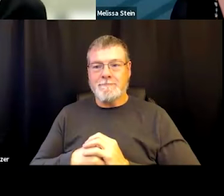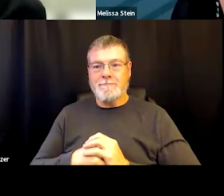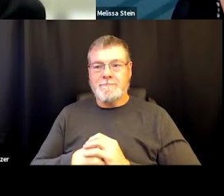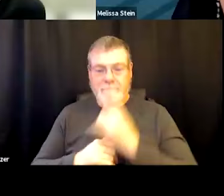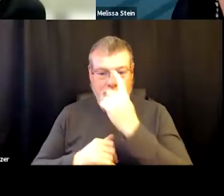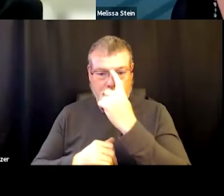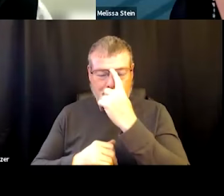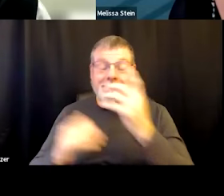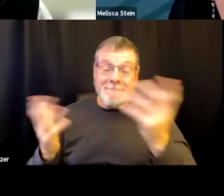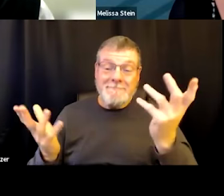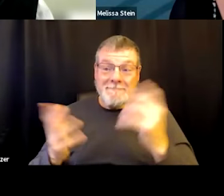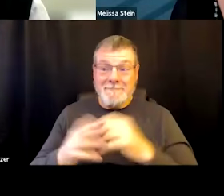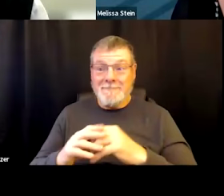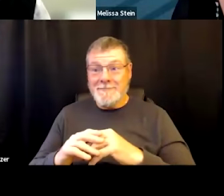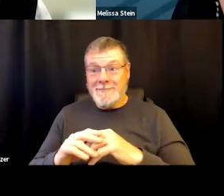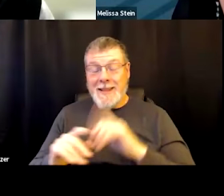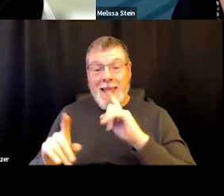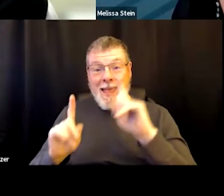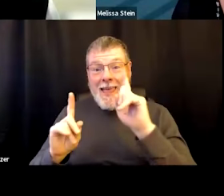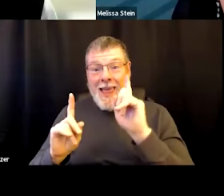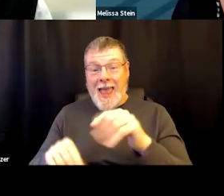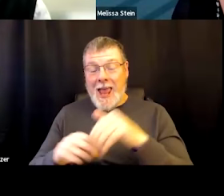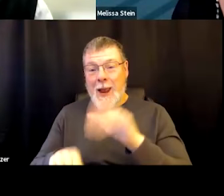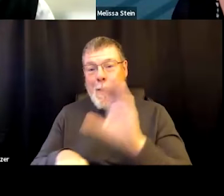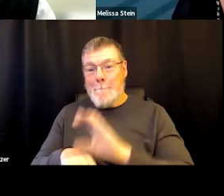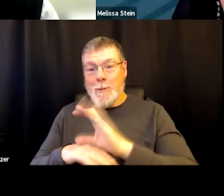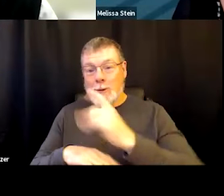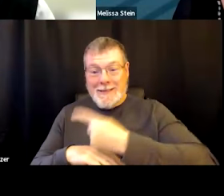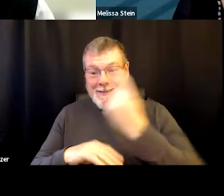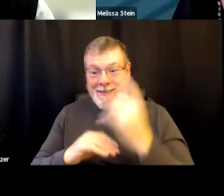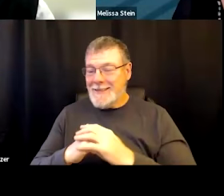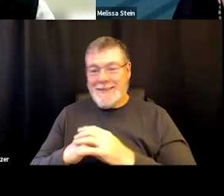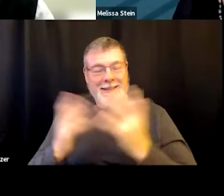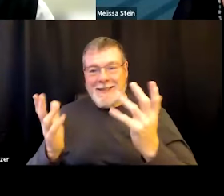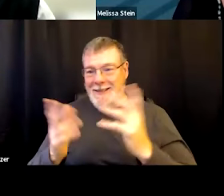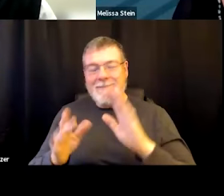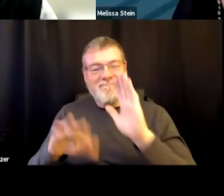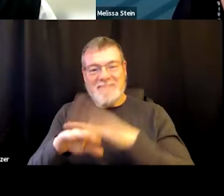Yeah, I mean, the easy answer in our computerized age that we live in is just on the internet.